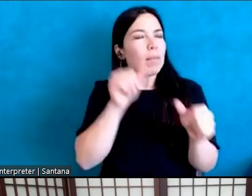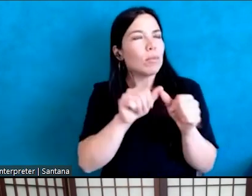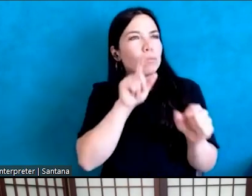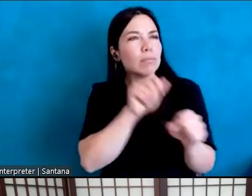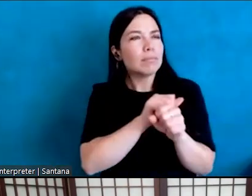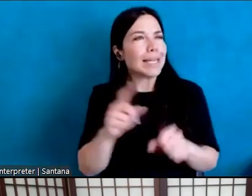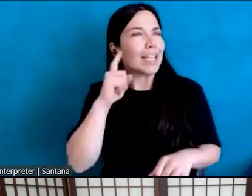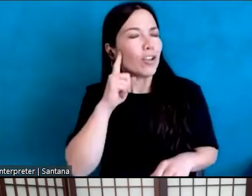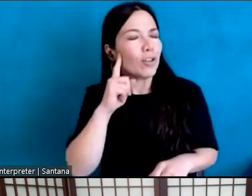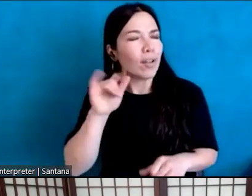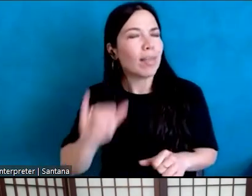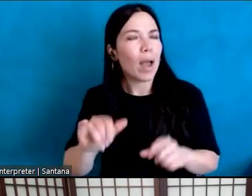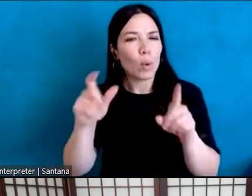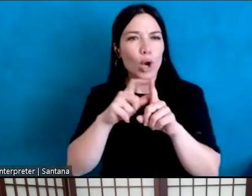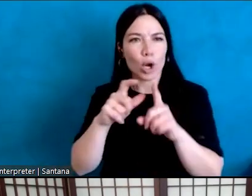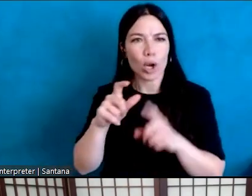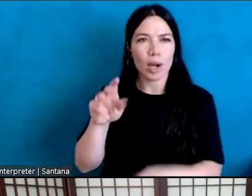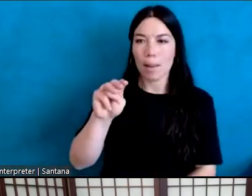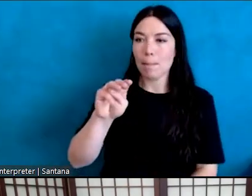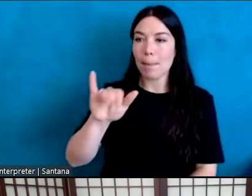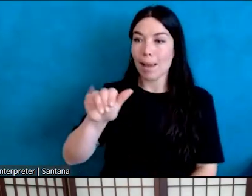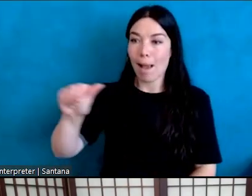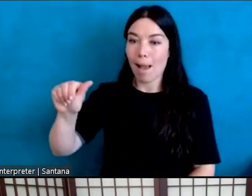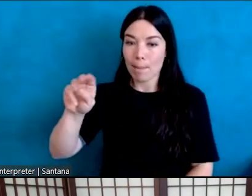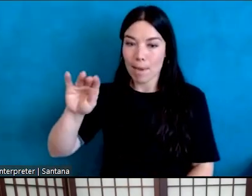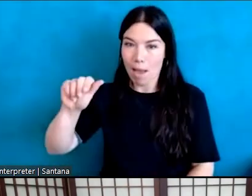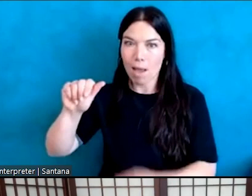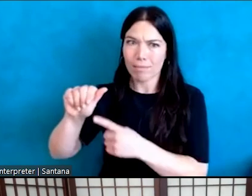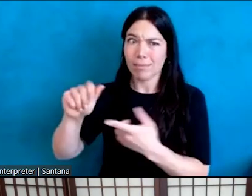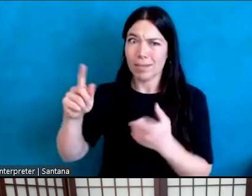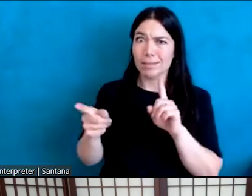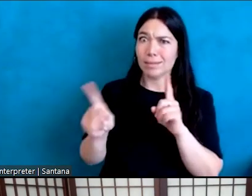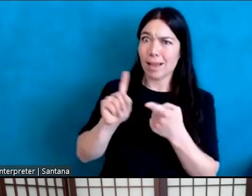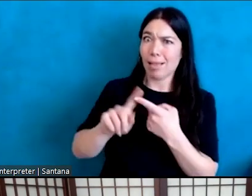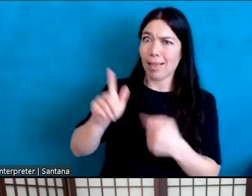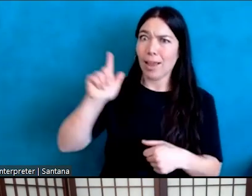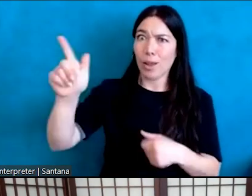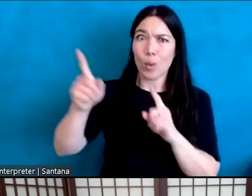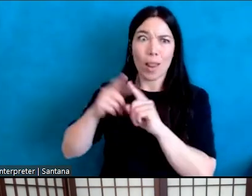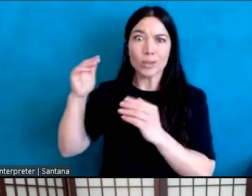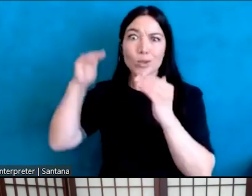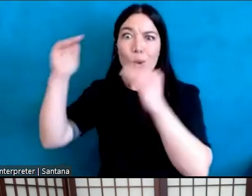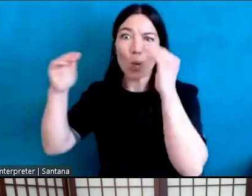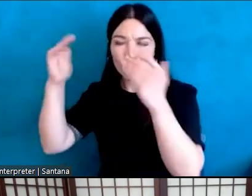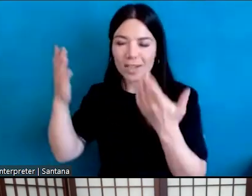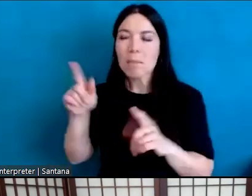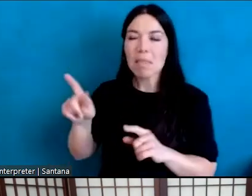Even though I've always been very engaged in my tribal community, which is officially, as noted, known as the Miami Tribe of Oklahoma.